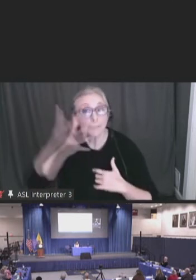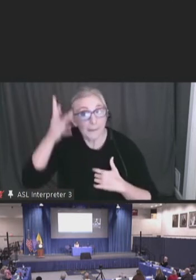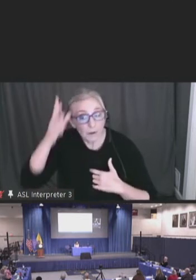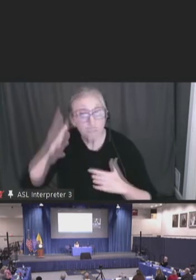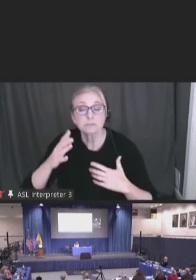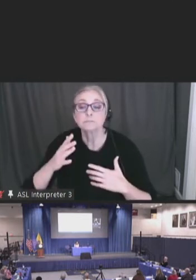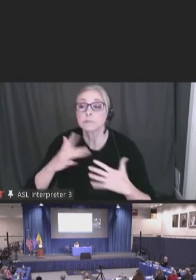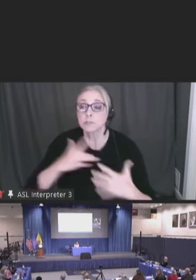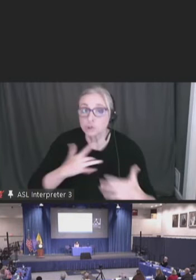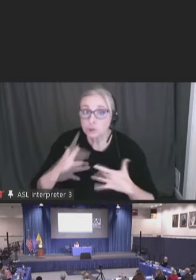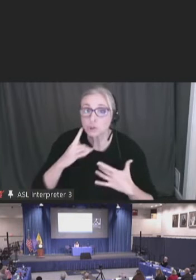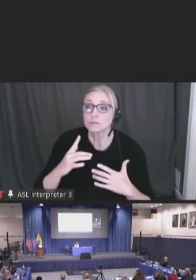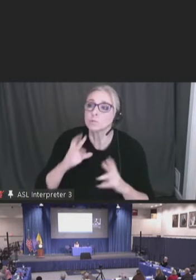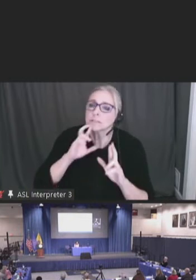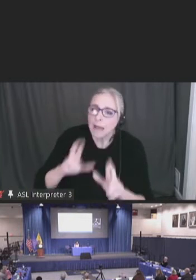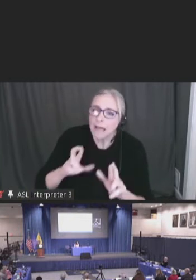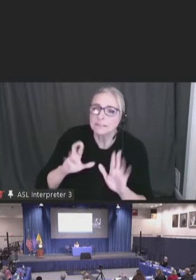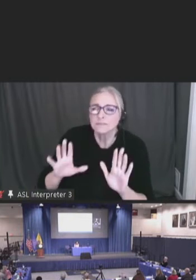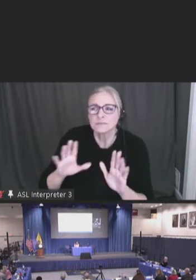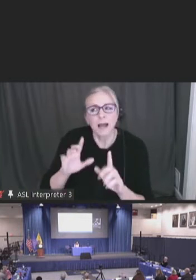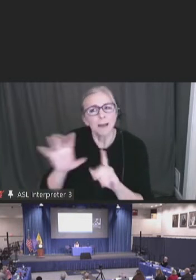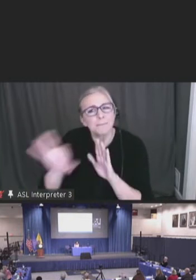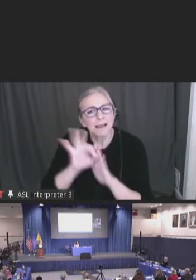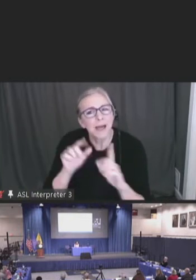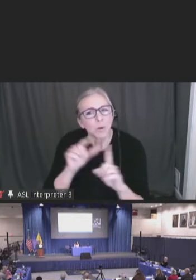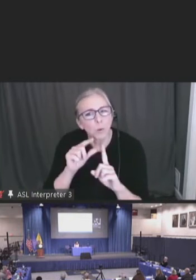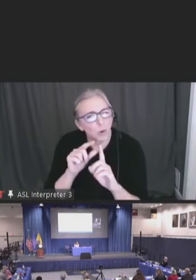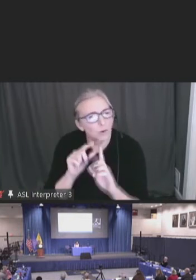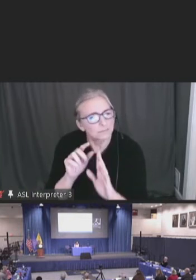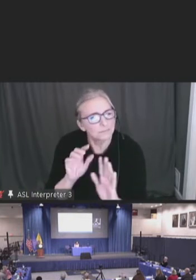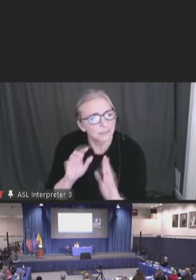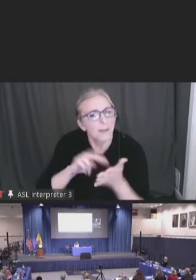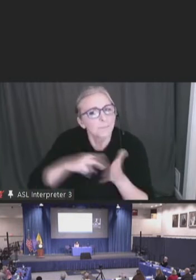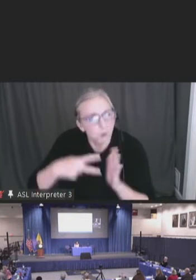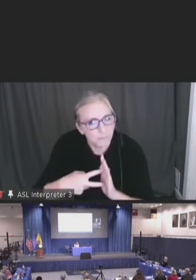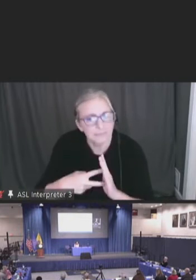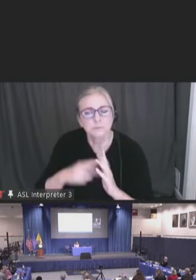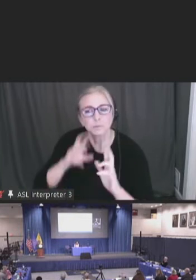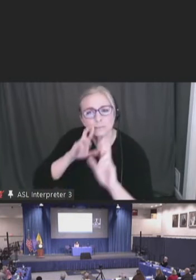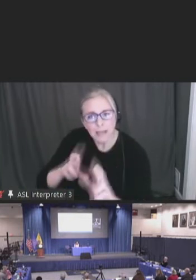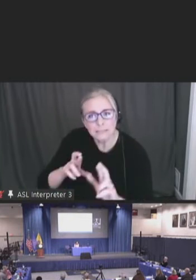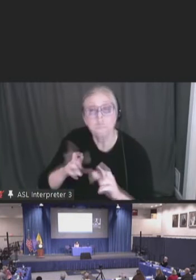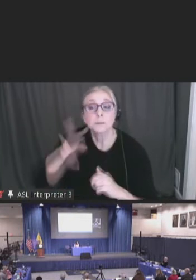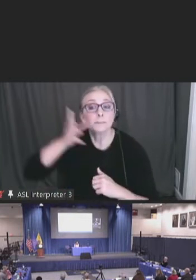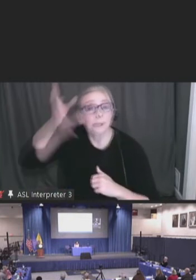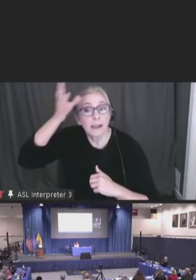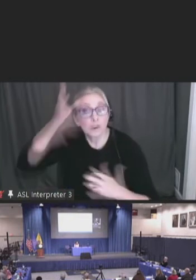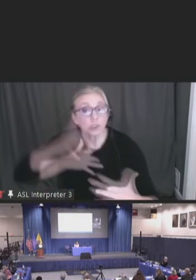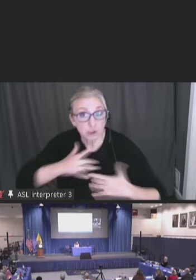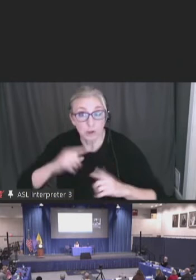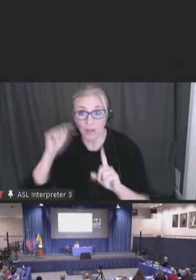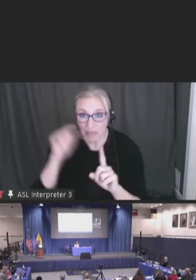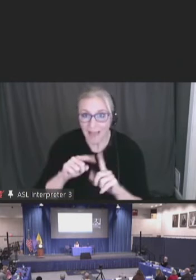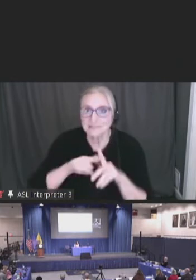And by responsive, I choose that word very particularly because again, it was parent concern that precipitated the IOM report.